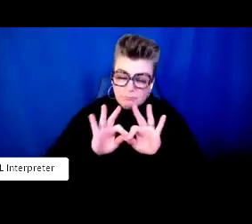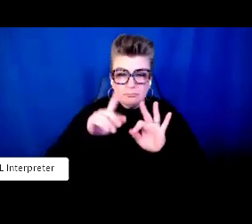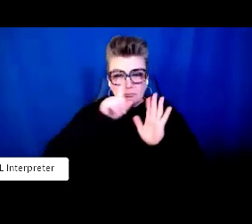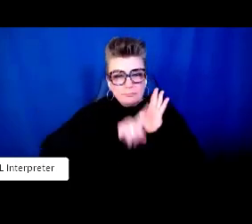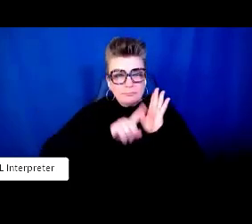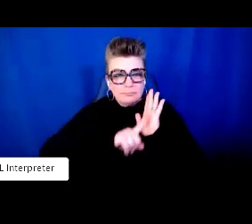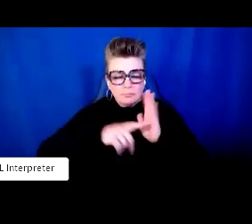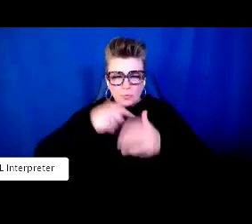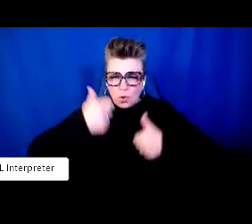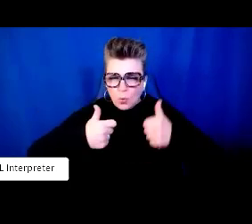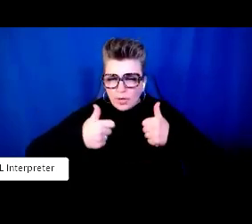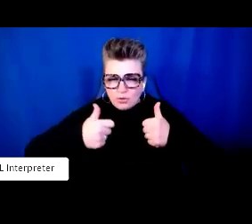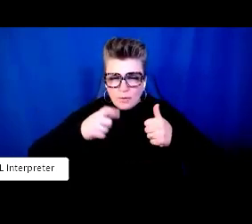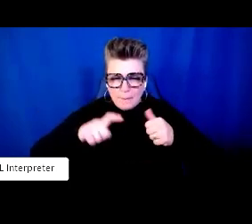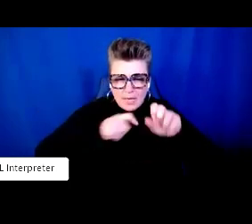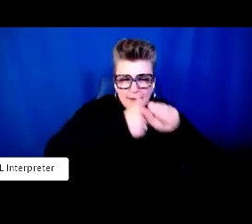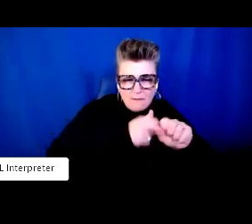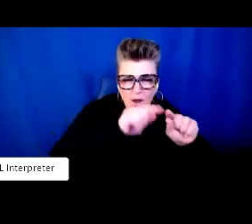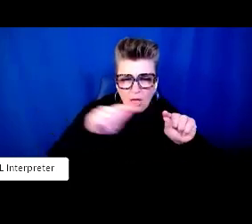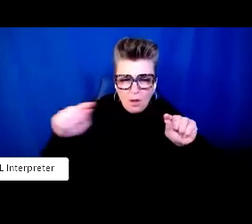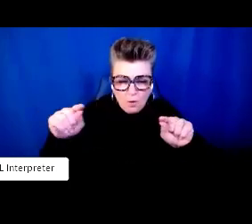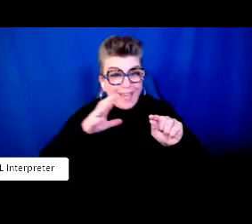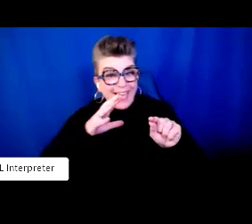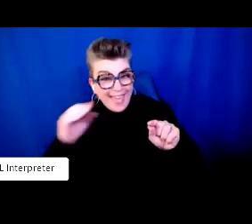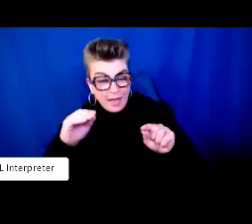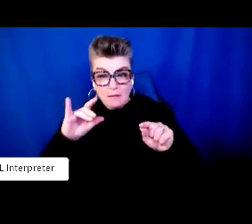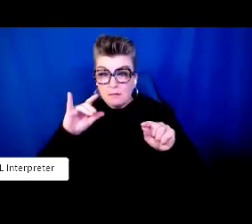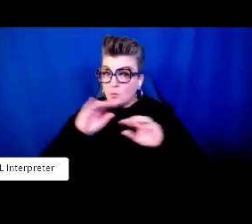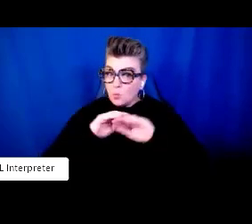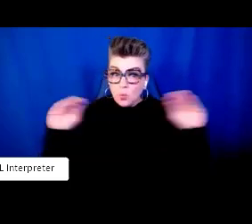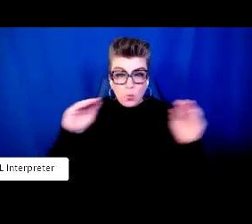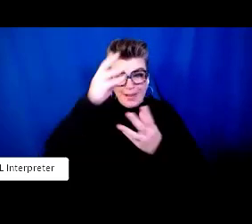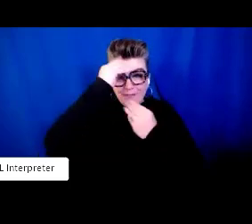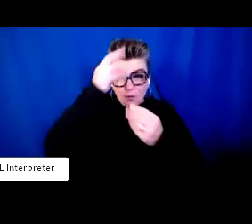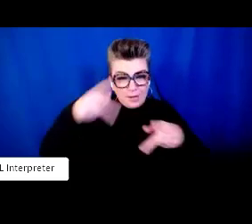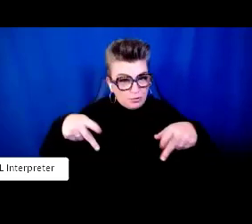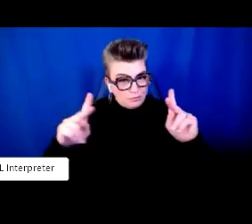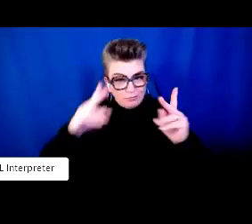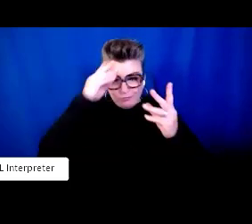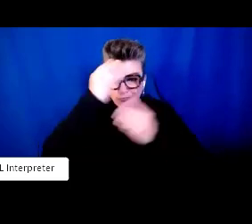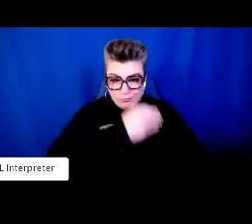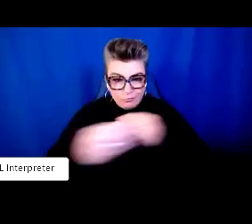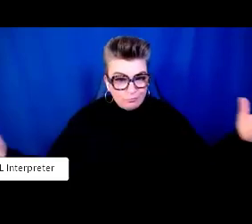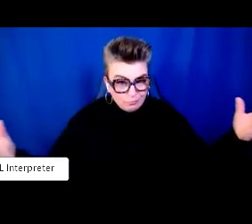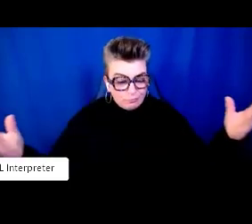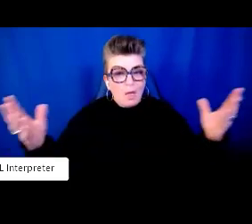and are responsible for ensuring that no information is disclosed unless permitted under the terms of a certificate of confidentiality.